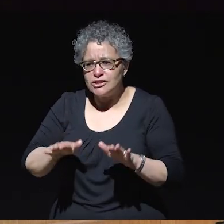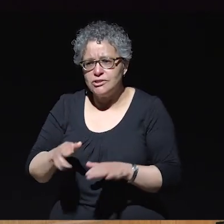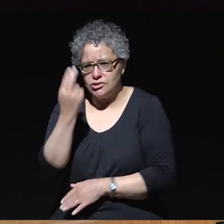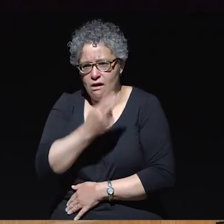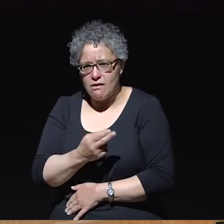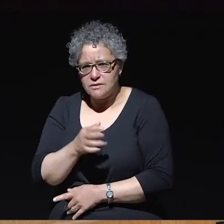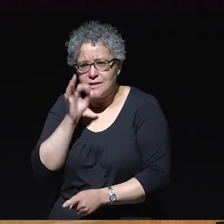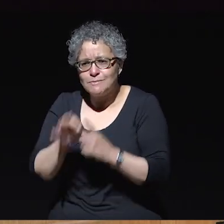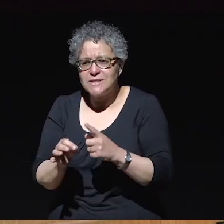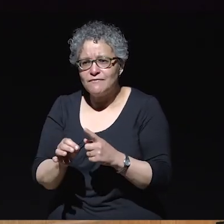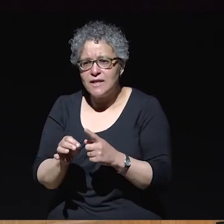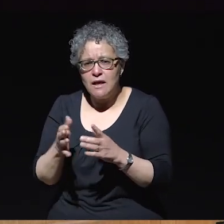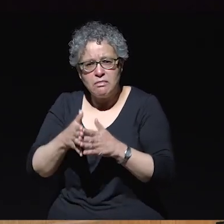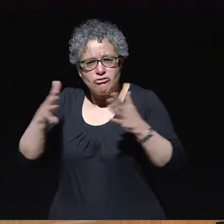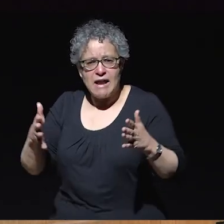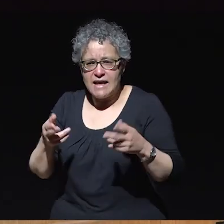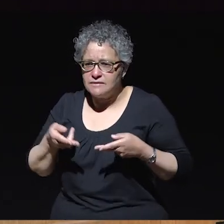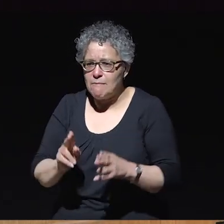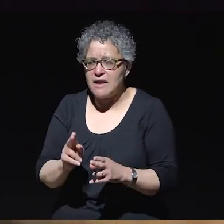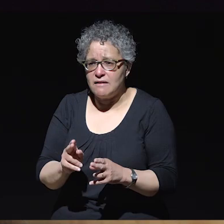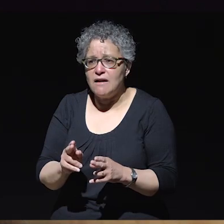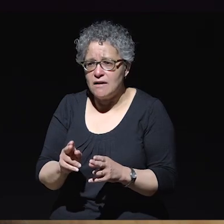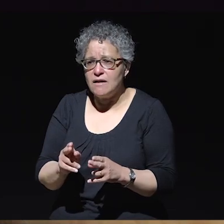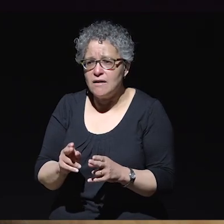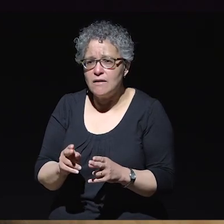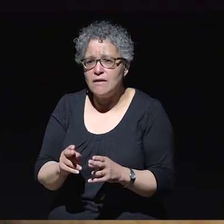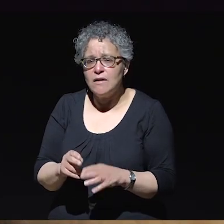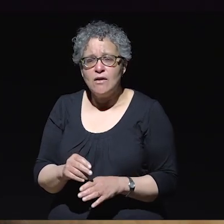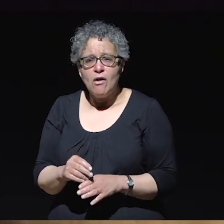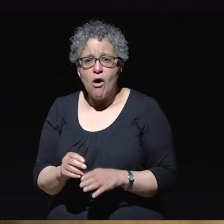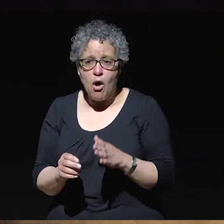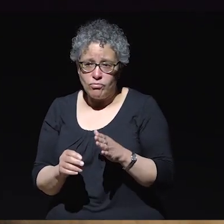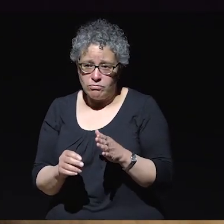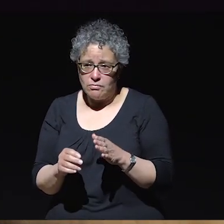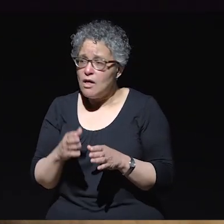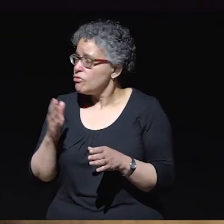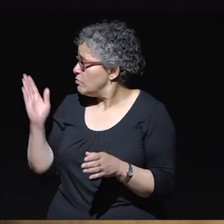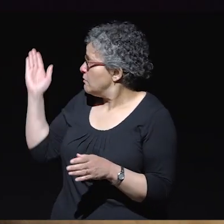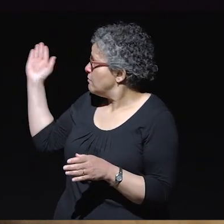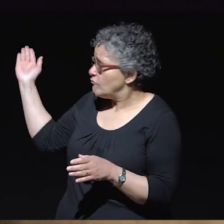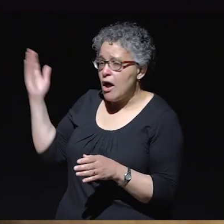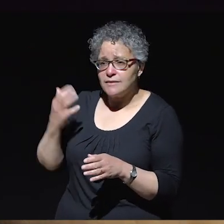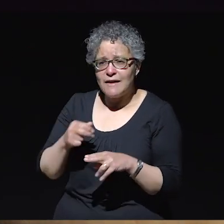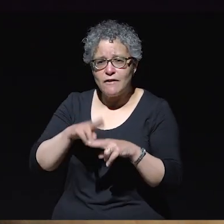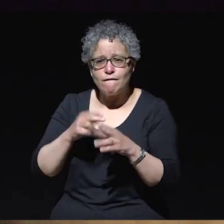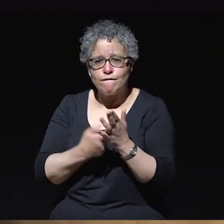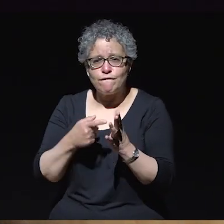An example on the right-hand side of Frances Duncombe underscoring this onward march of Van Dyck-style costume